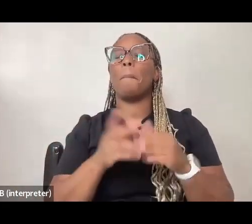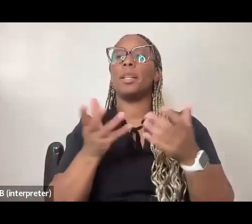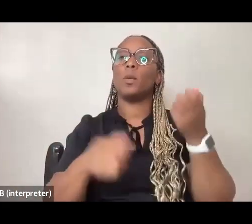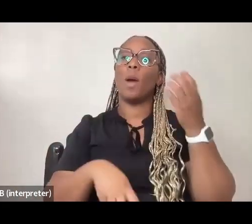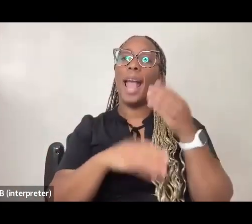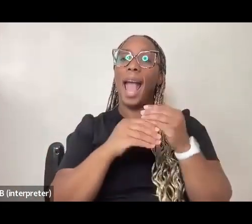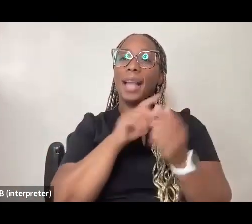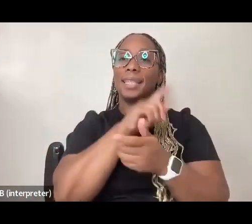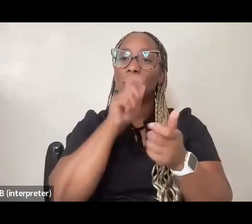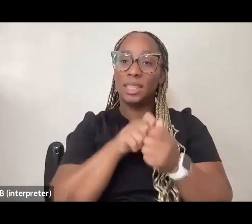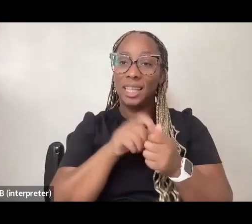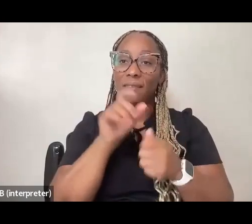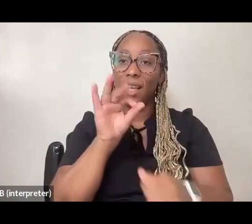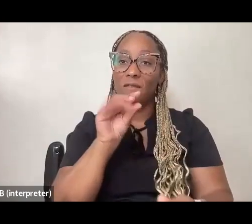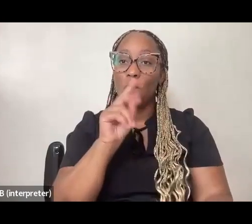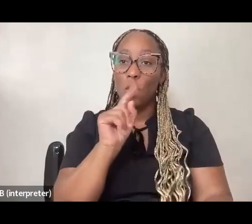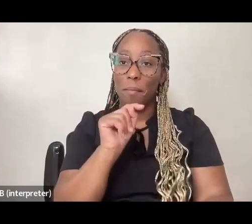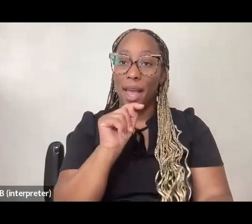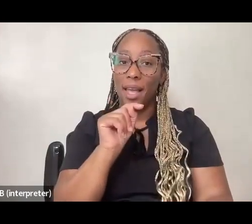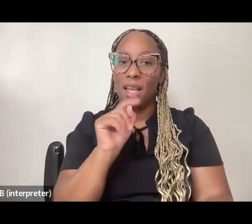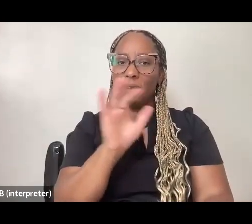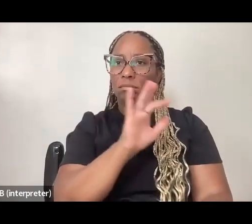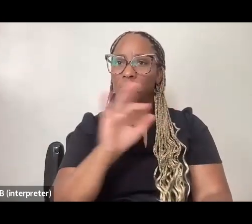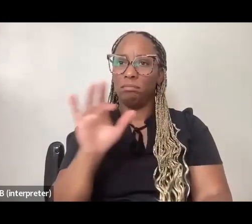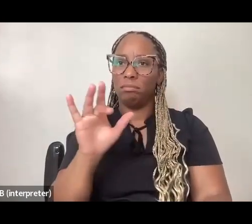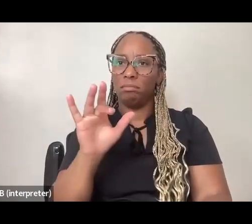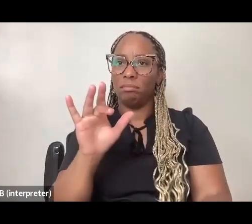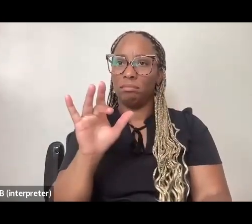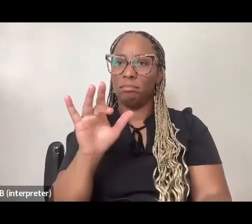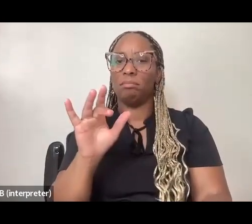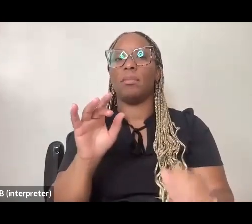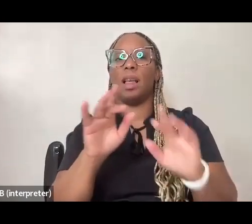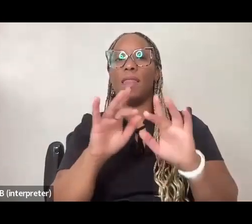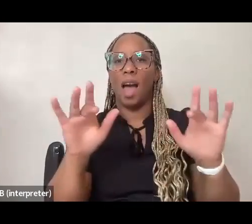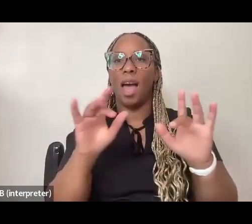transcript formatting. A line between each section and